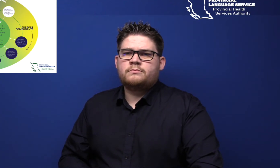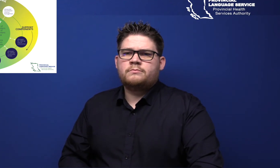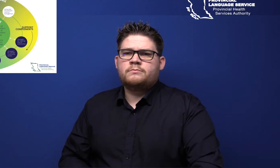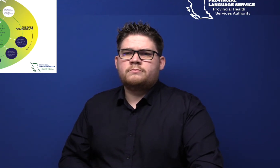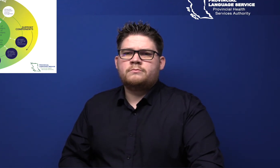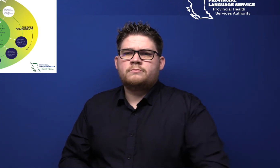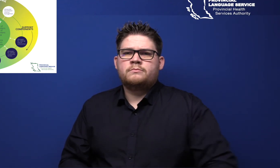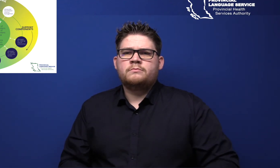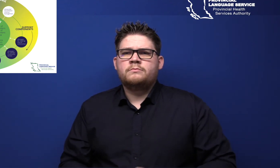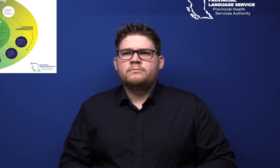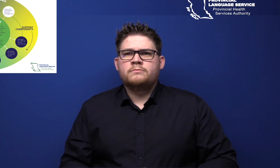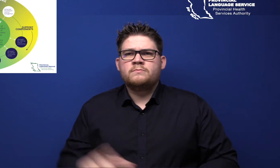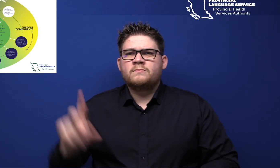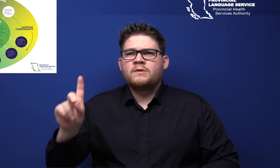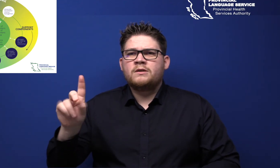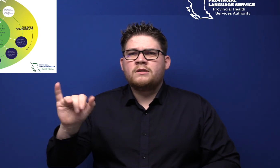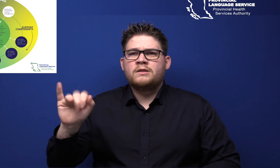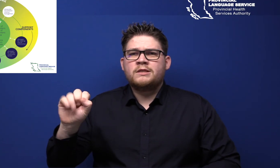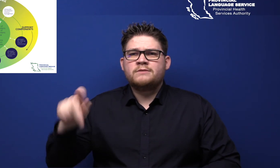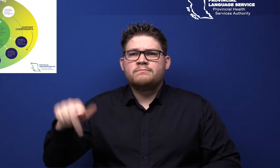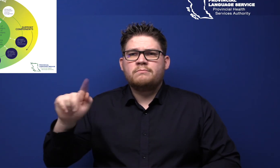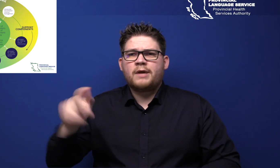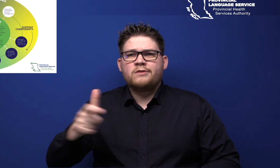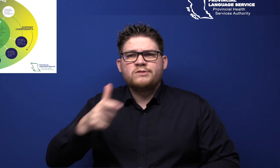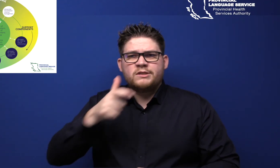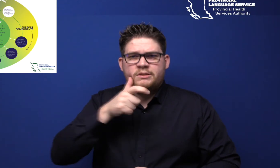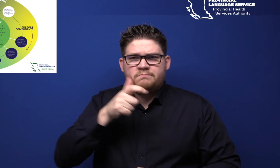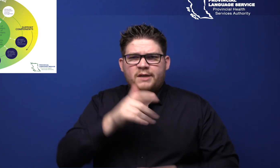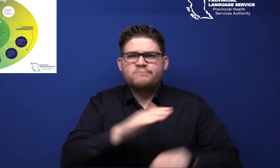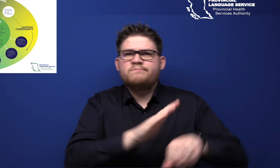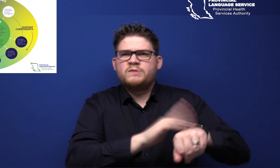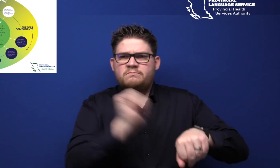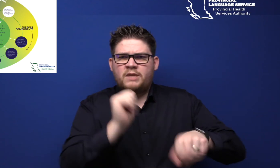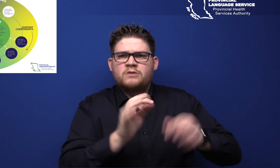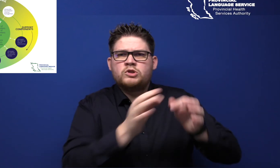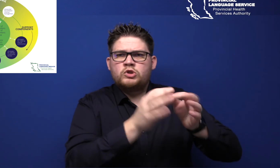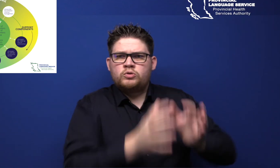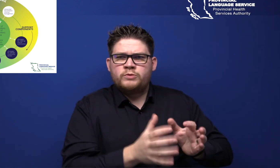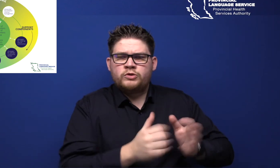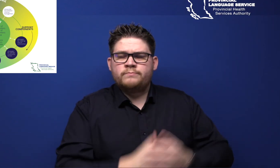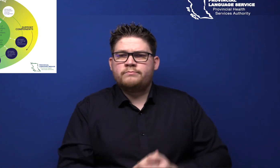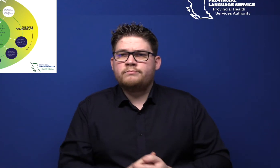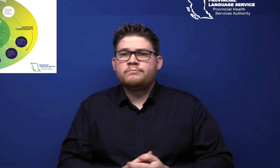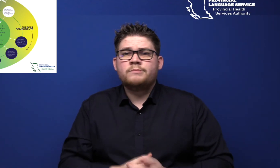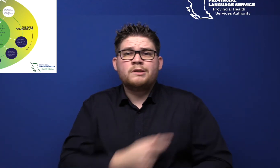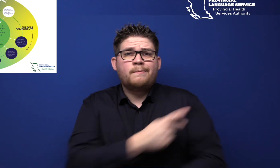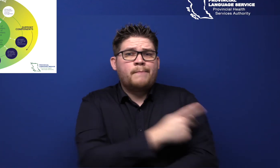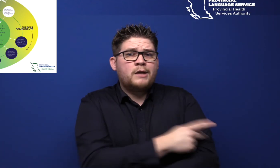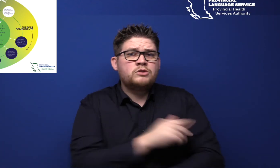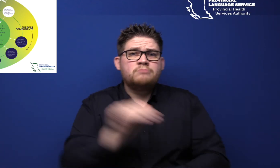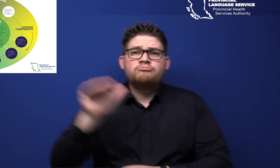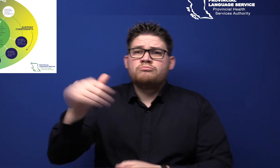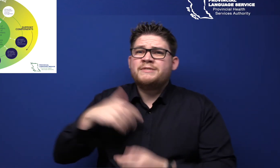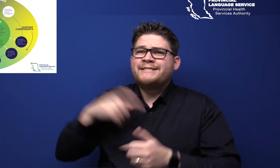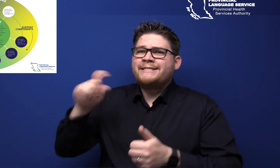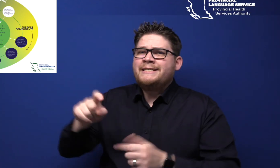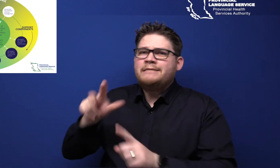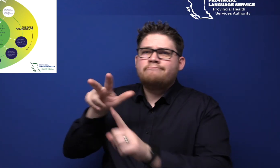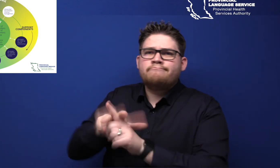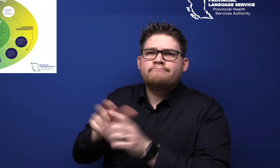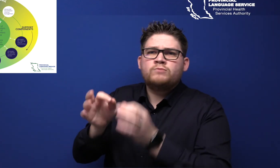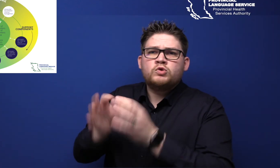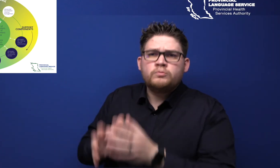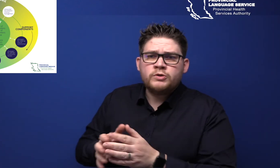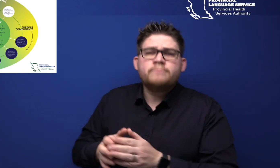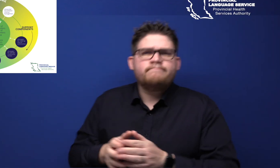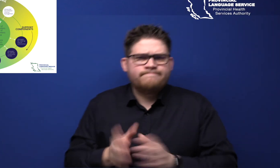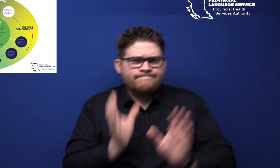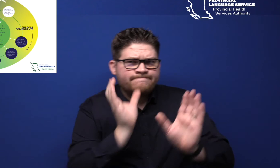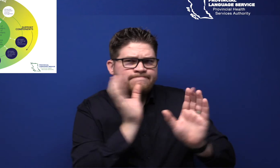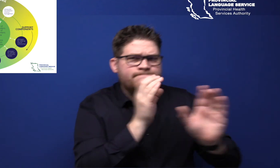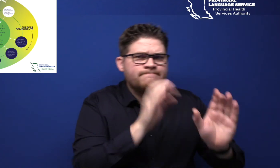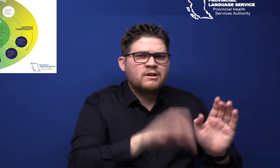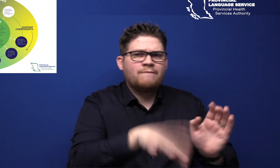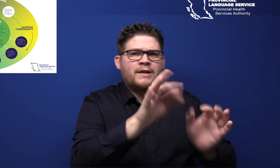THEY WILL BE RESPONSIBLE FOR DISPATCHING CALLING INTERPRETERS TO FILL THOSE ASSIGNMENTS. WHEN THEY GET A REQUEST,